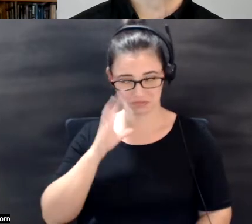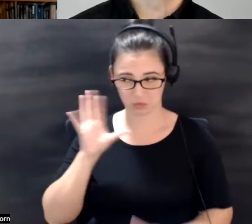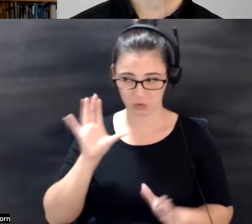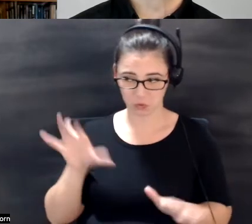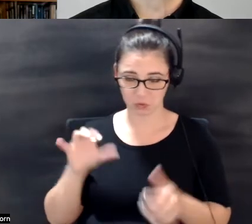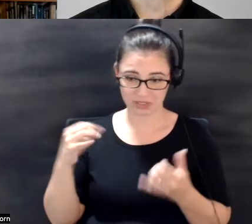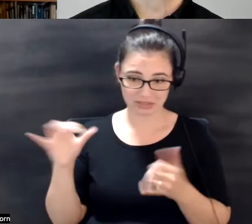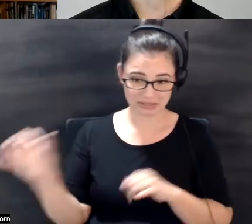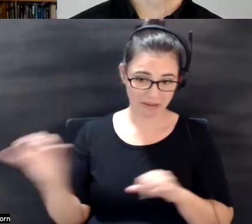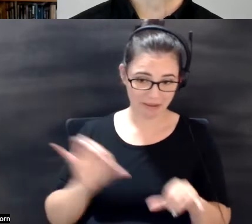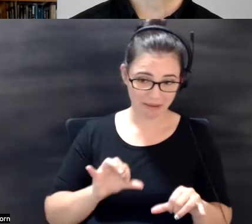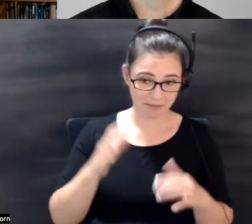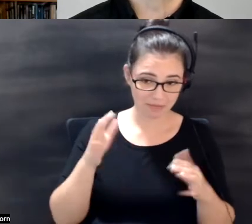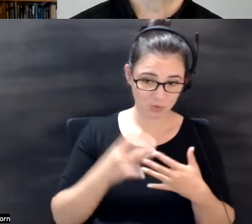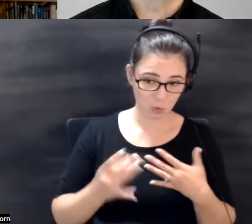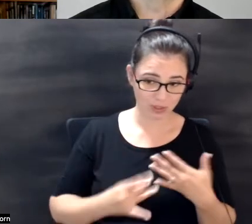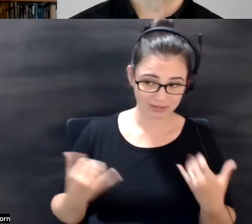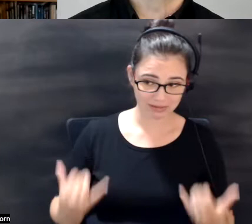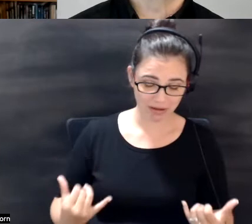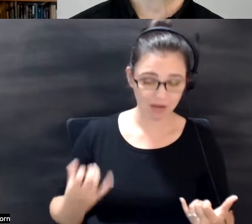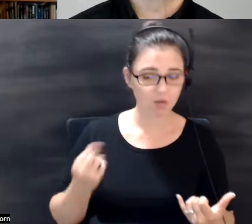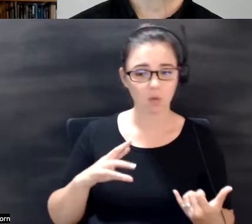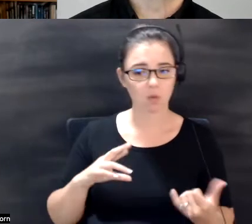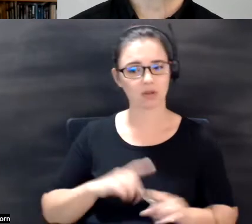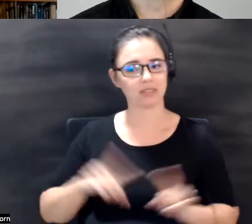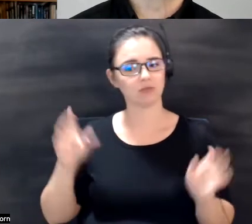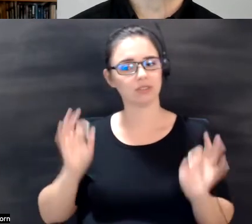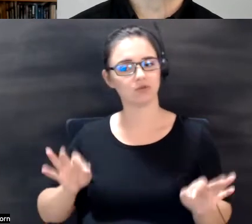whether we would make-- do the same thing for different reasons,